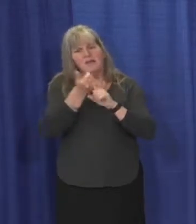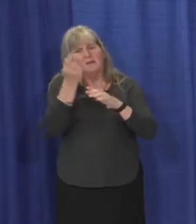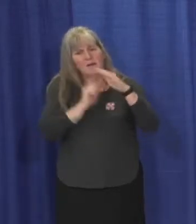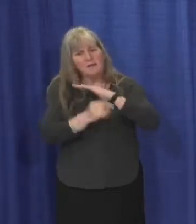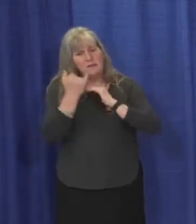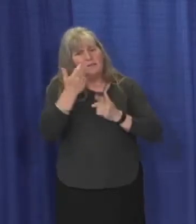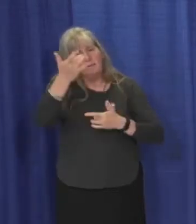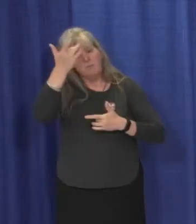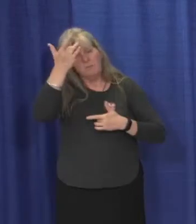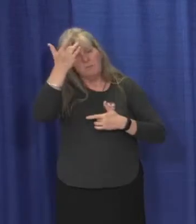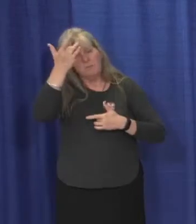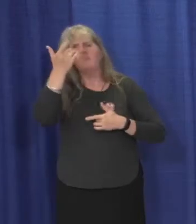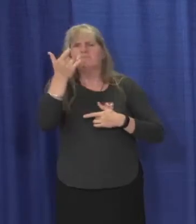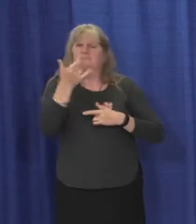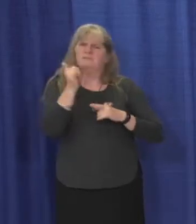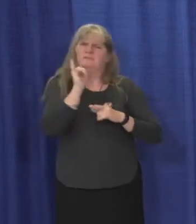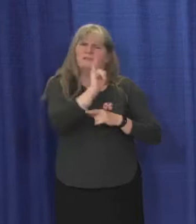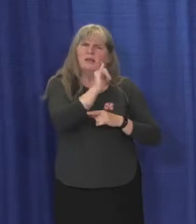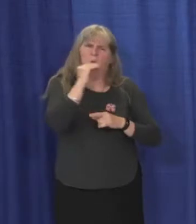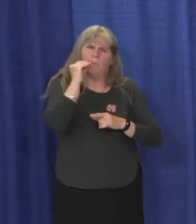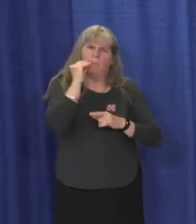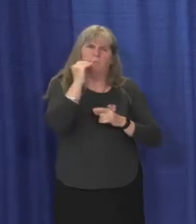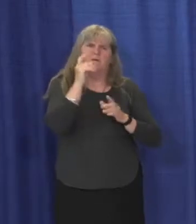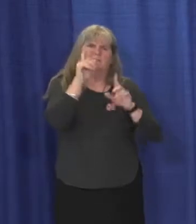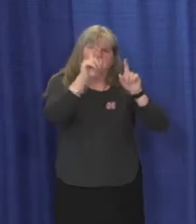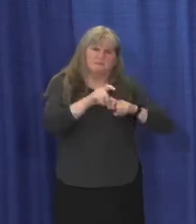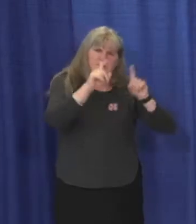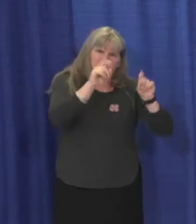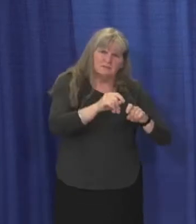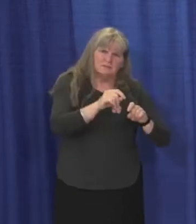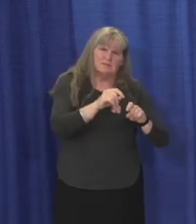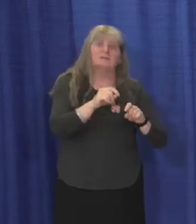self isolate when needed and get vaccinated.